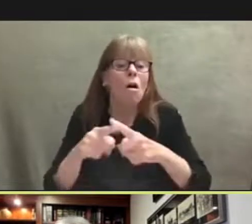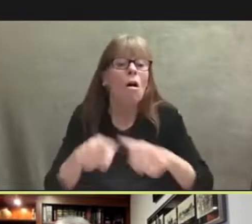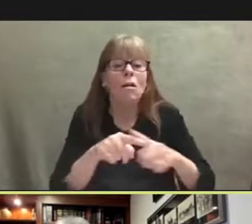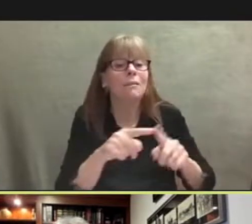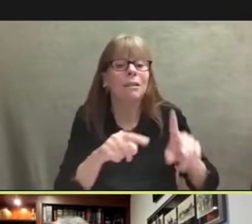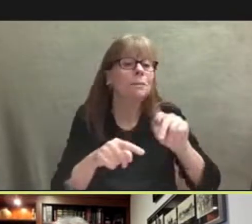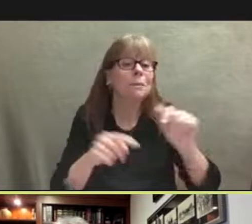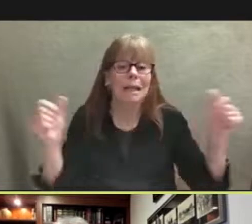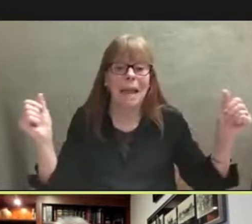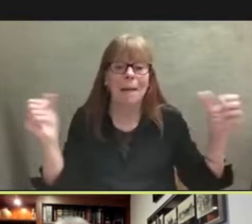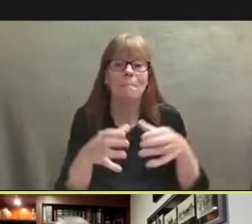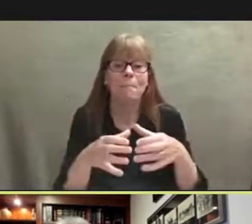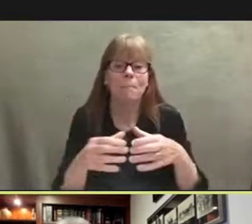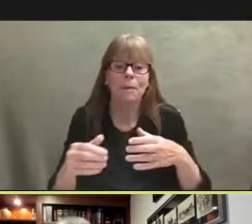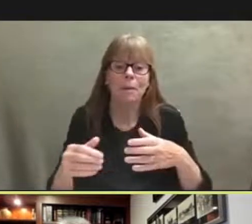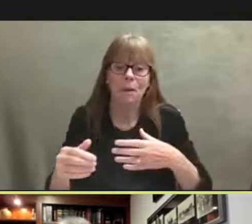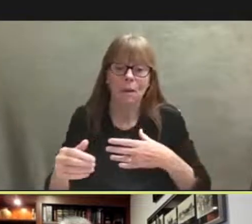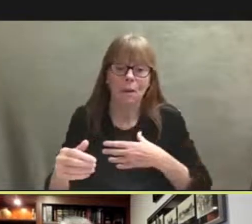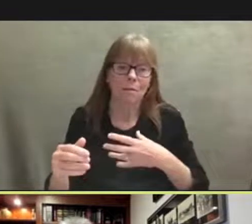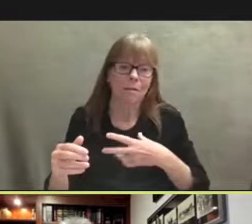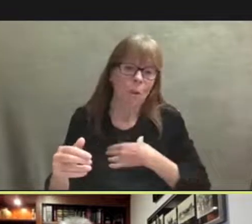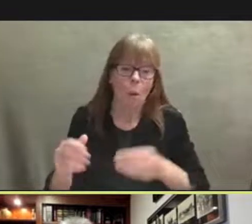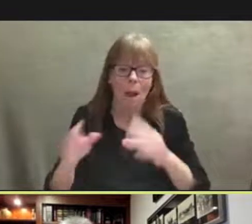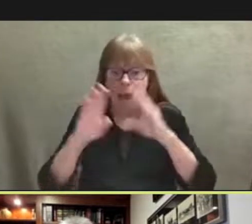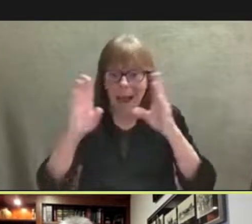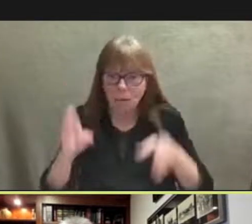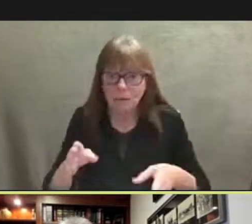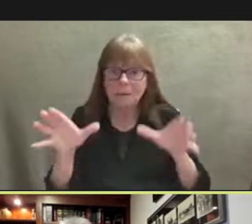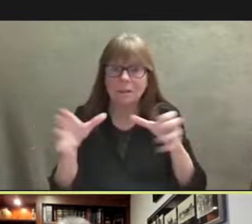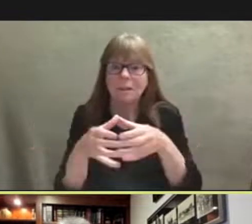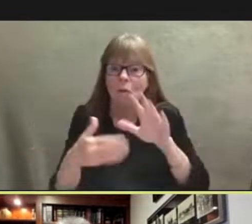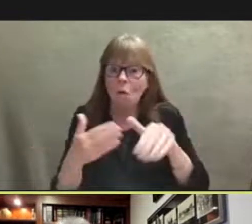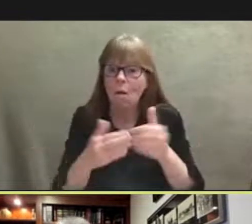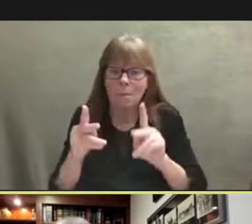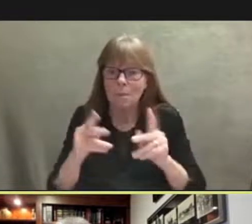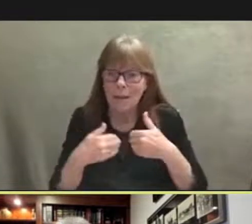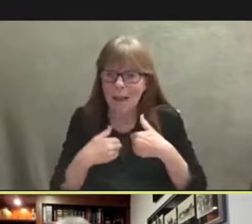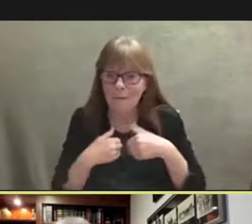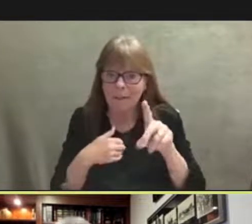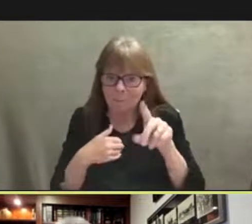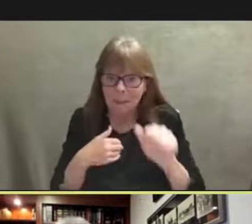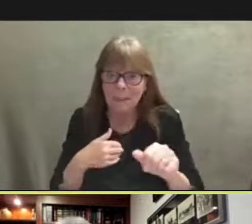The participants reviewed federal disability policy and offered legislative recommendations.